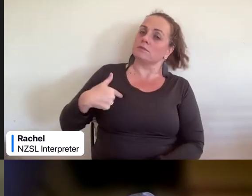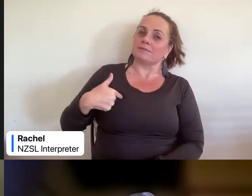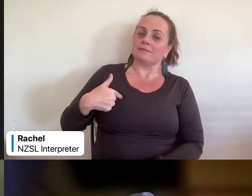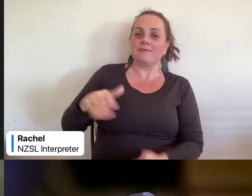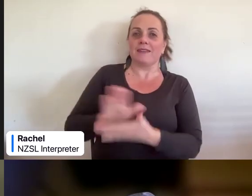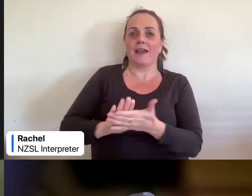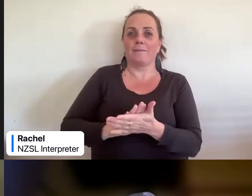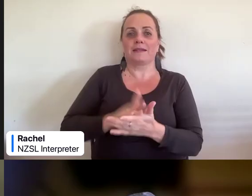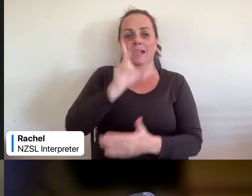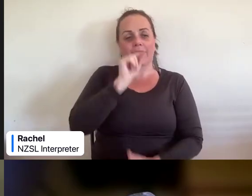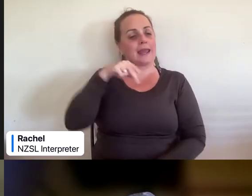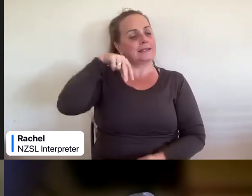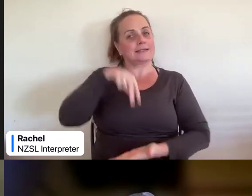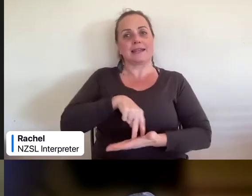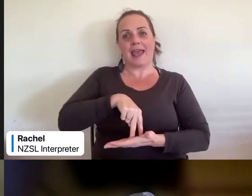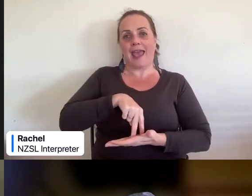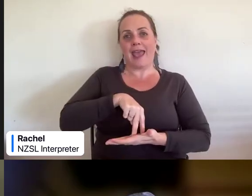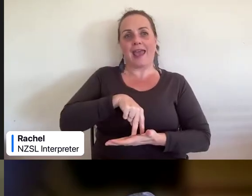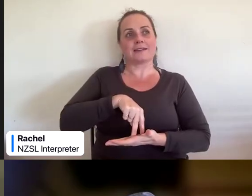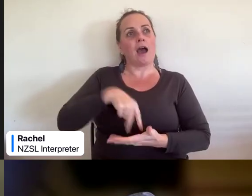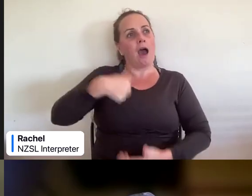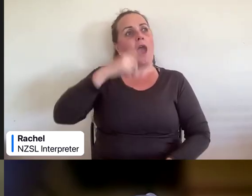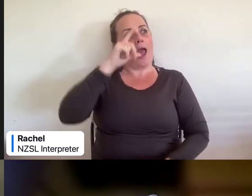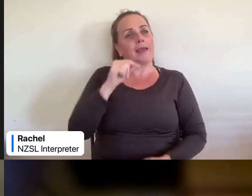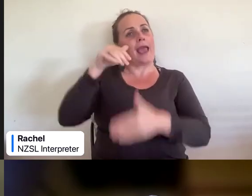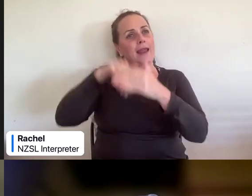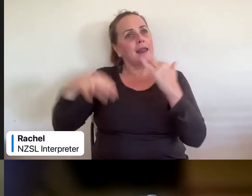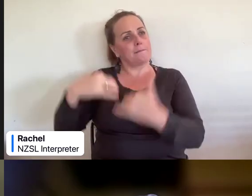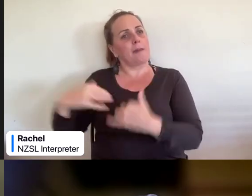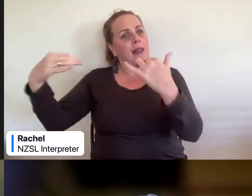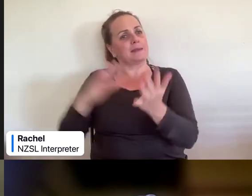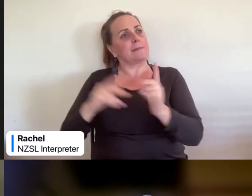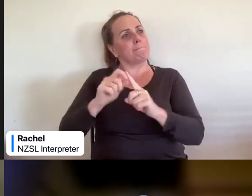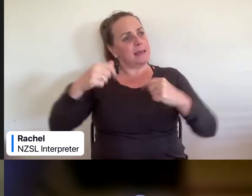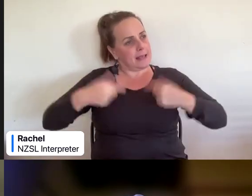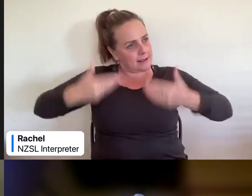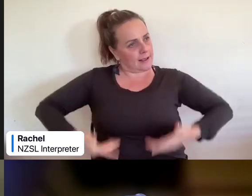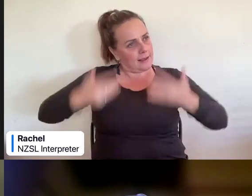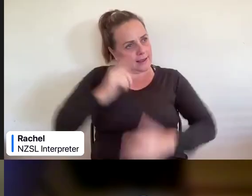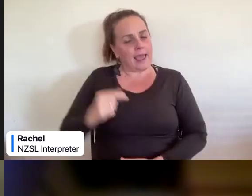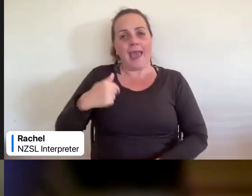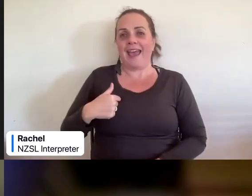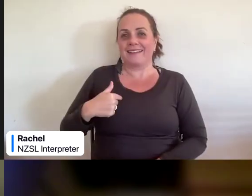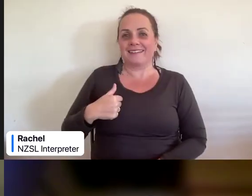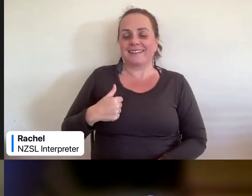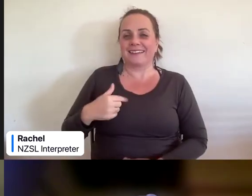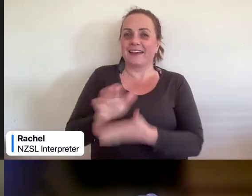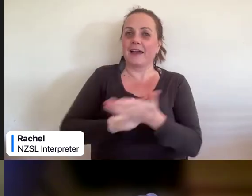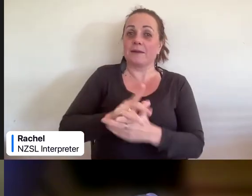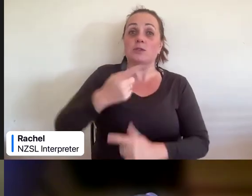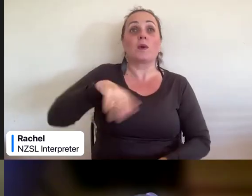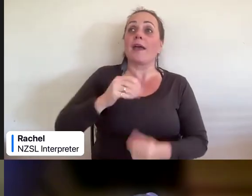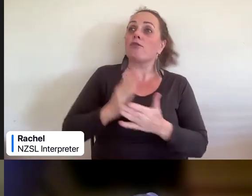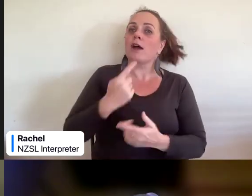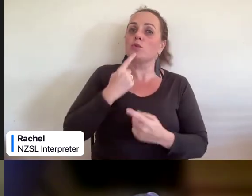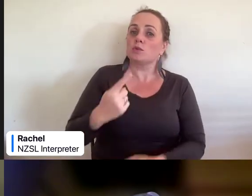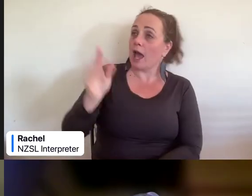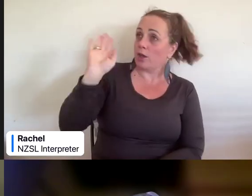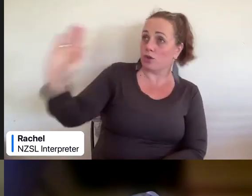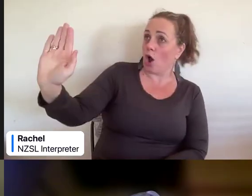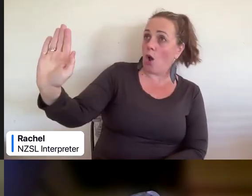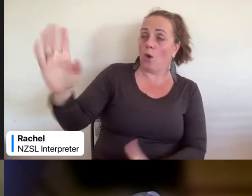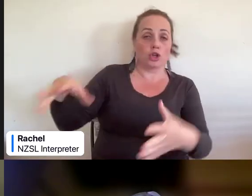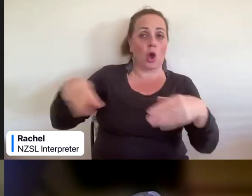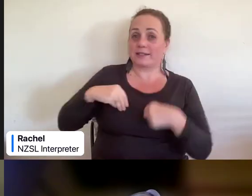stand there and become a candidate. A democracy is our right to say no, we don't accept this. We